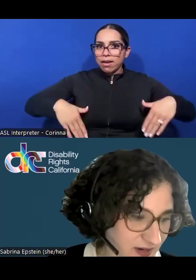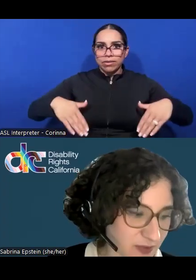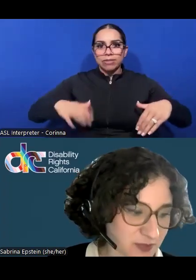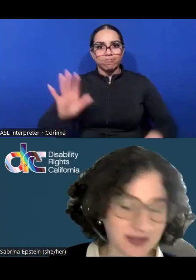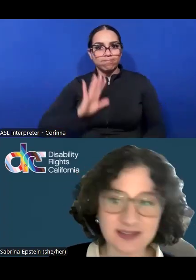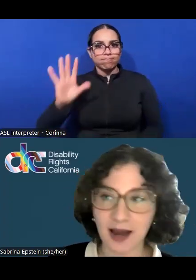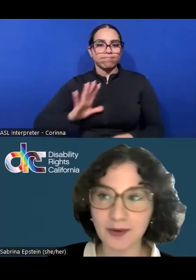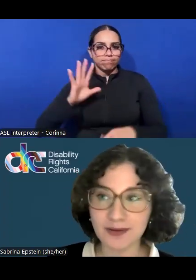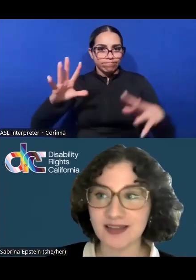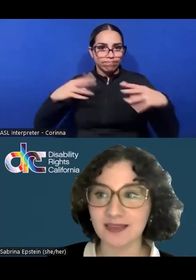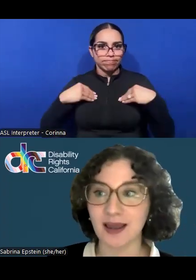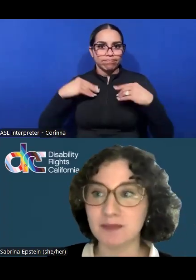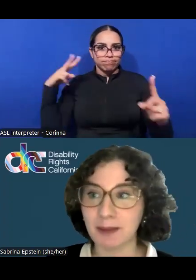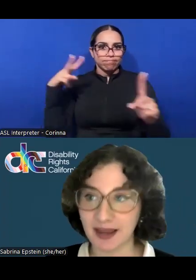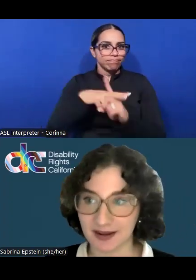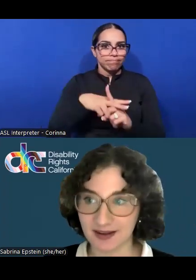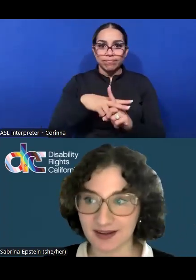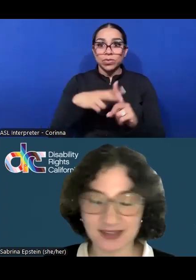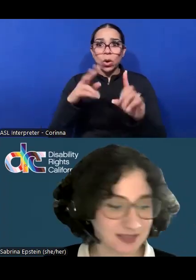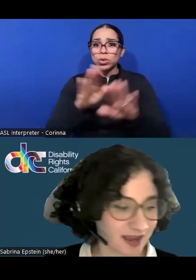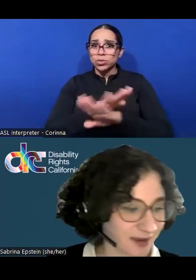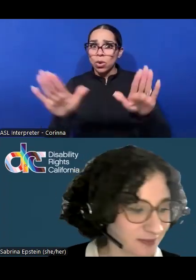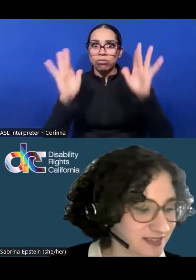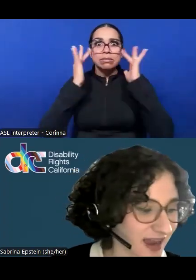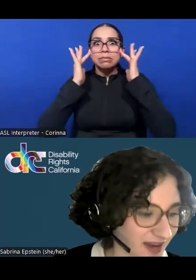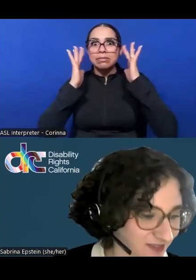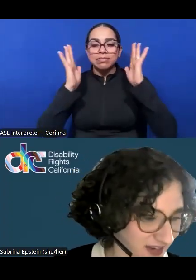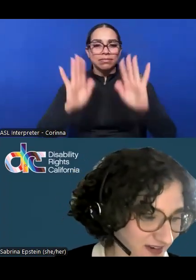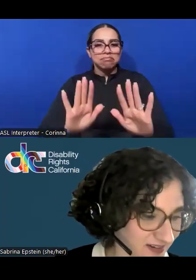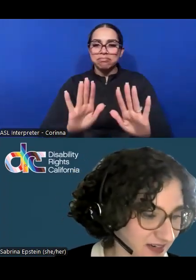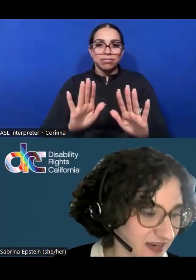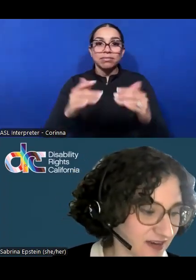which means now is not the time to panic. It's the time to advocate